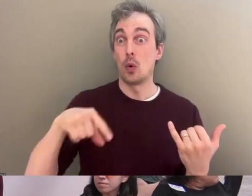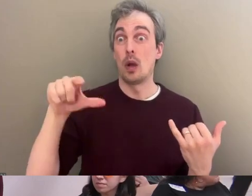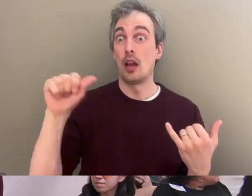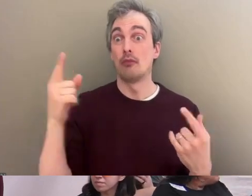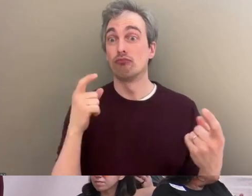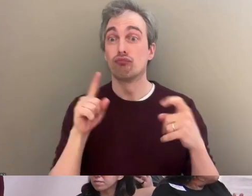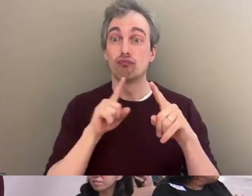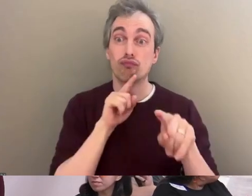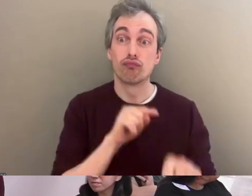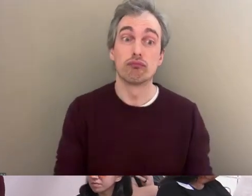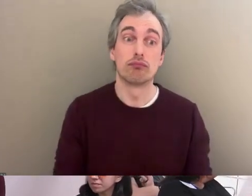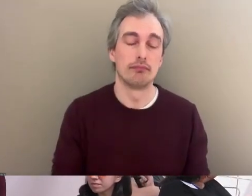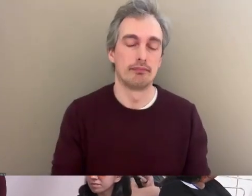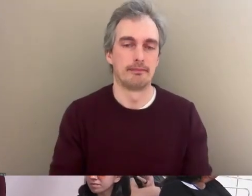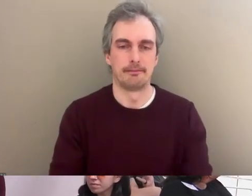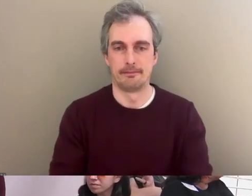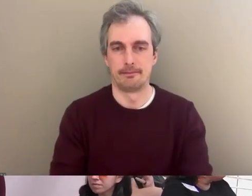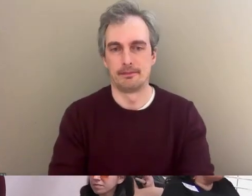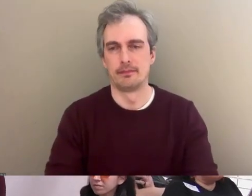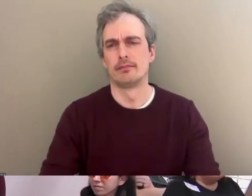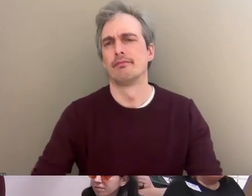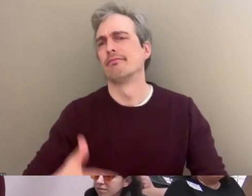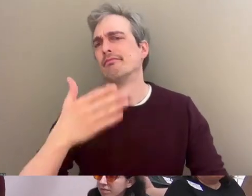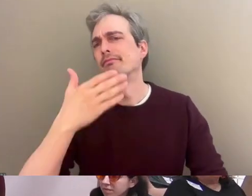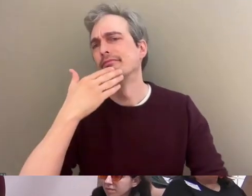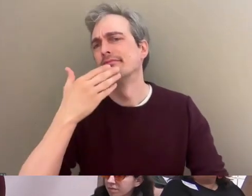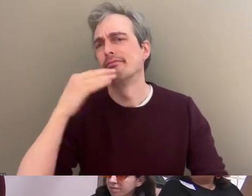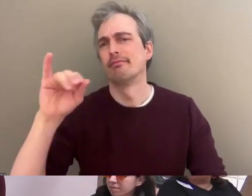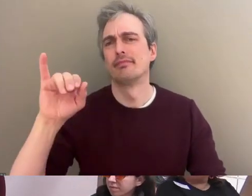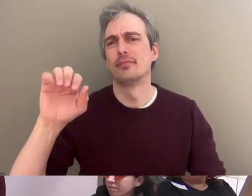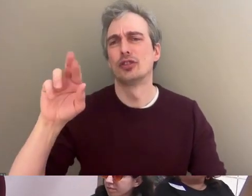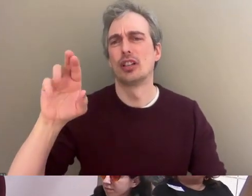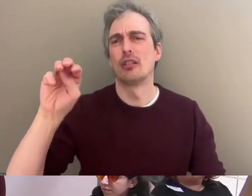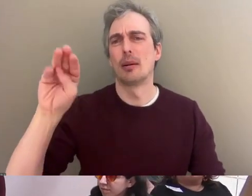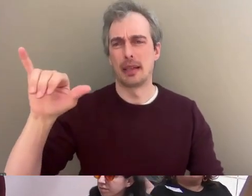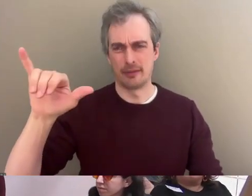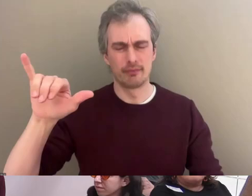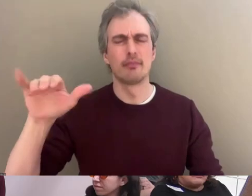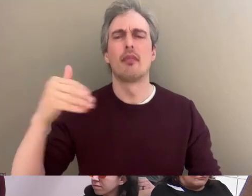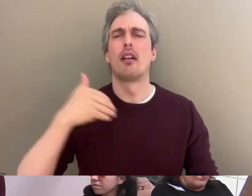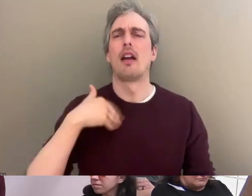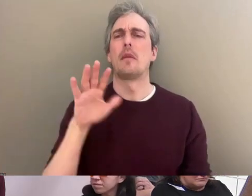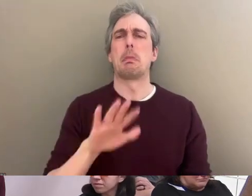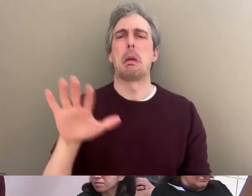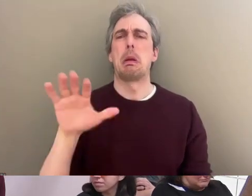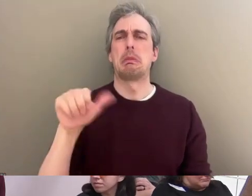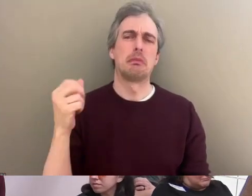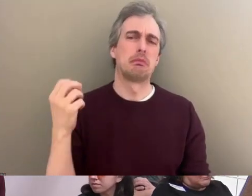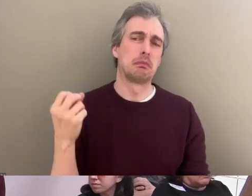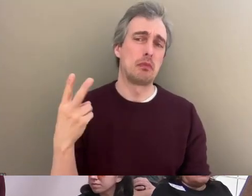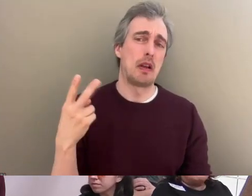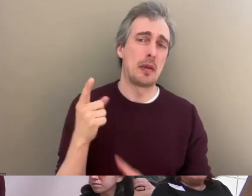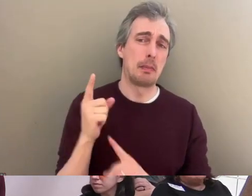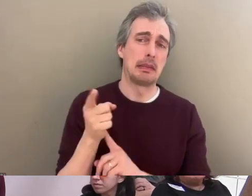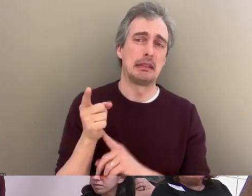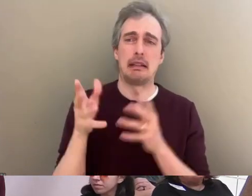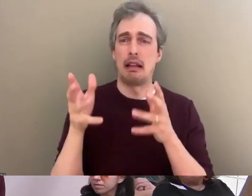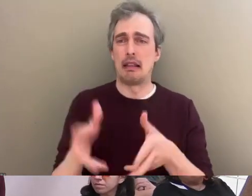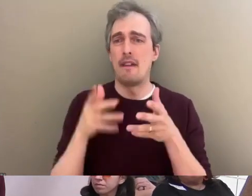All right. Thank you, Jeremy. Awesome. And we do have about 10 or 12 minutes. So, yeah, we'll start right now.